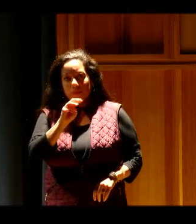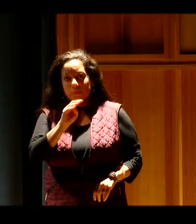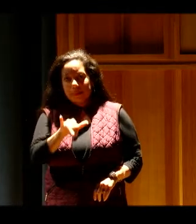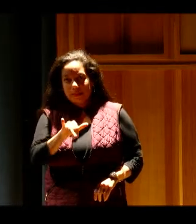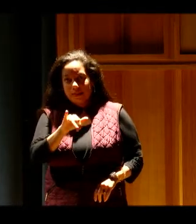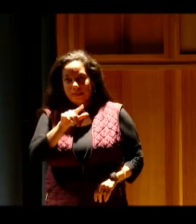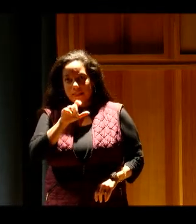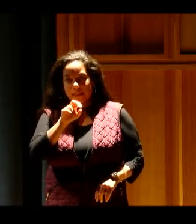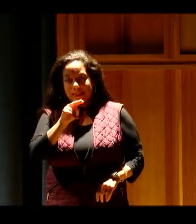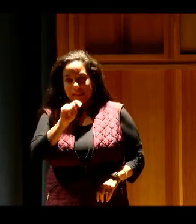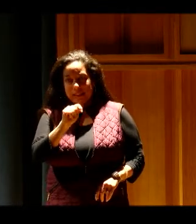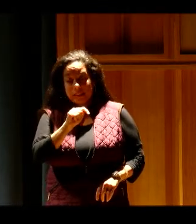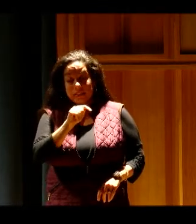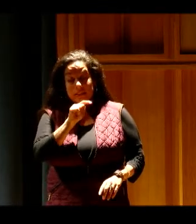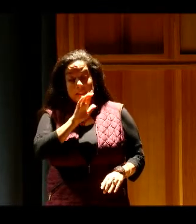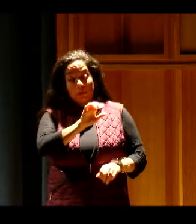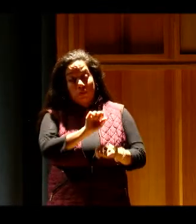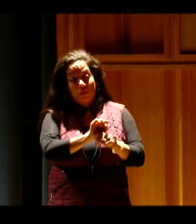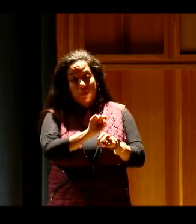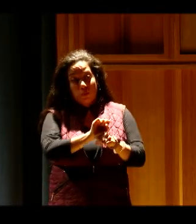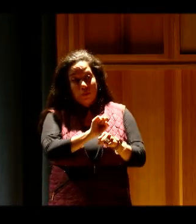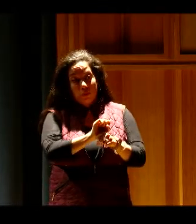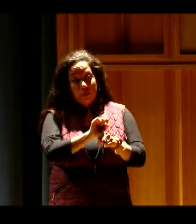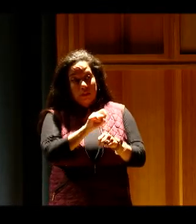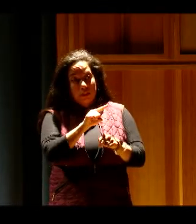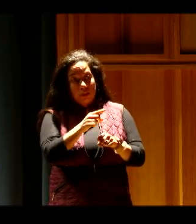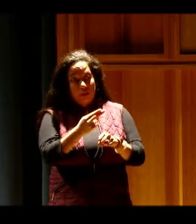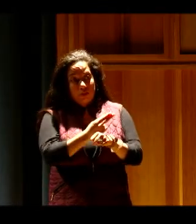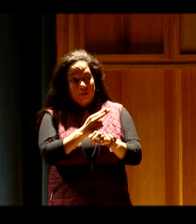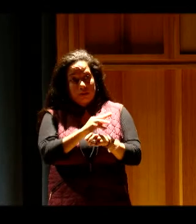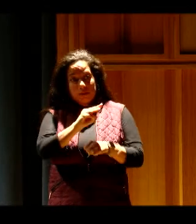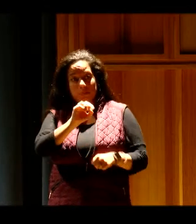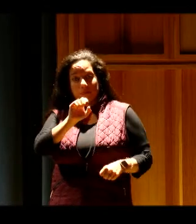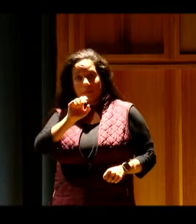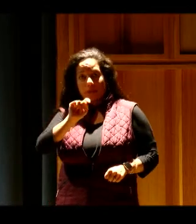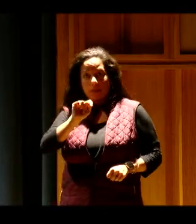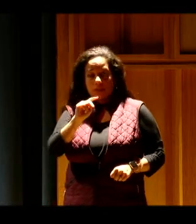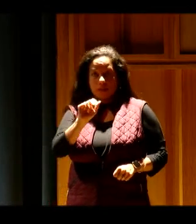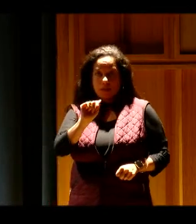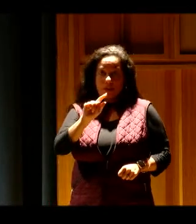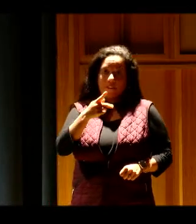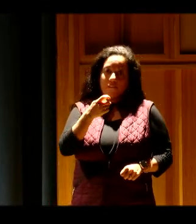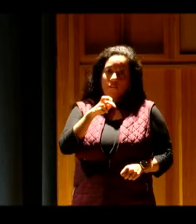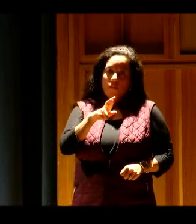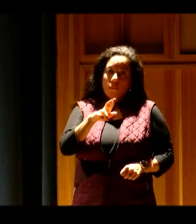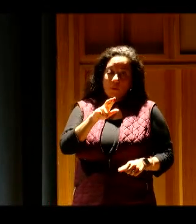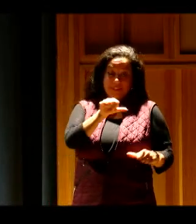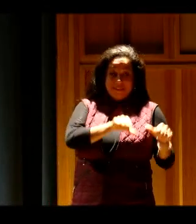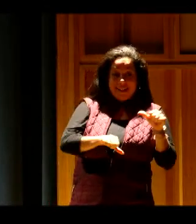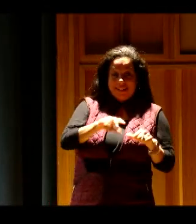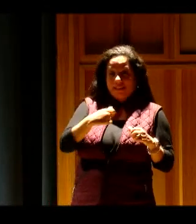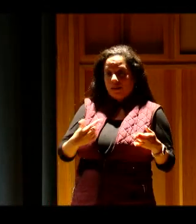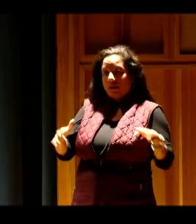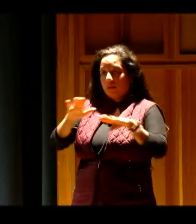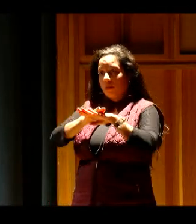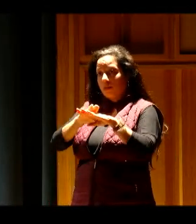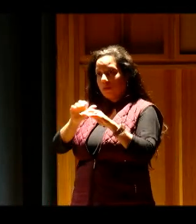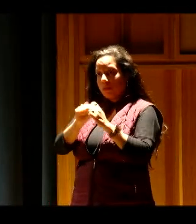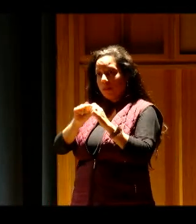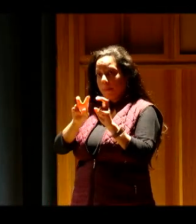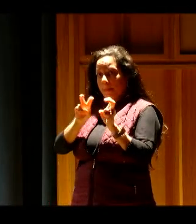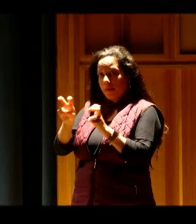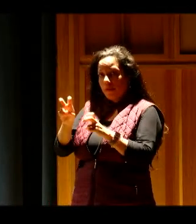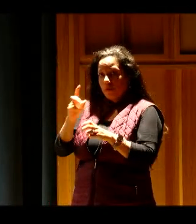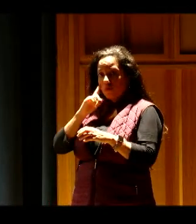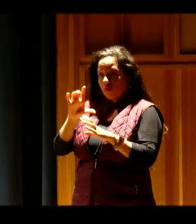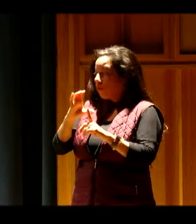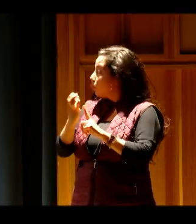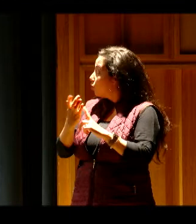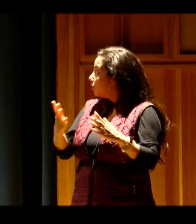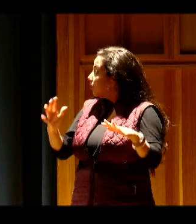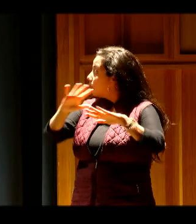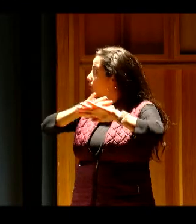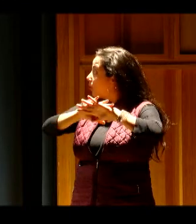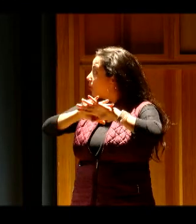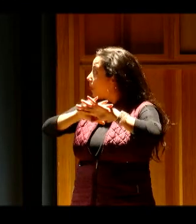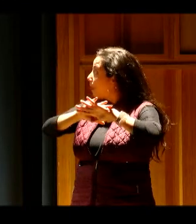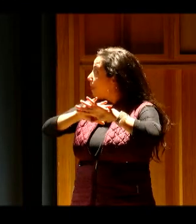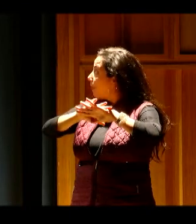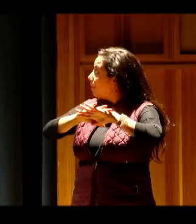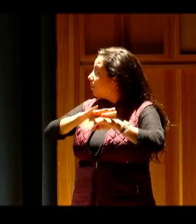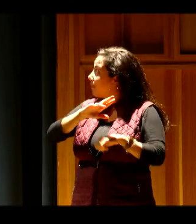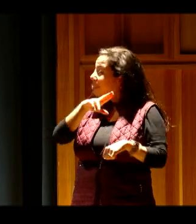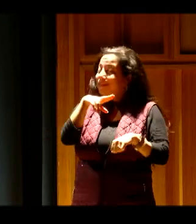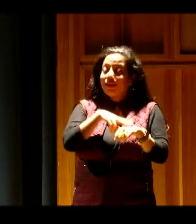took the metaphors of science and I've overlaid them with the metaphors of culture and we have nature as a machine.